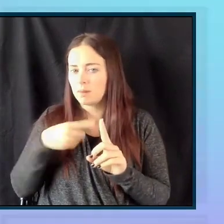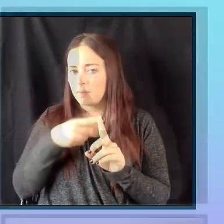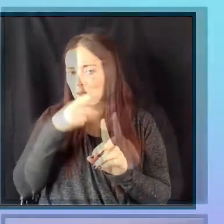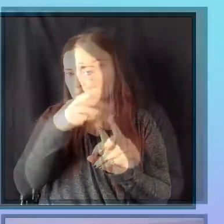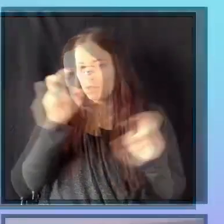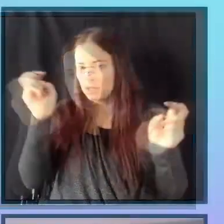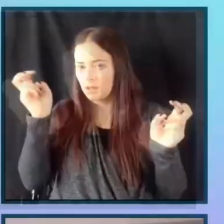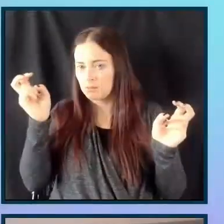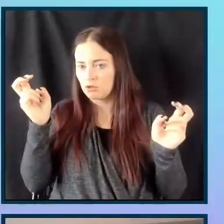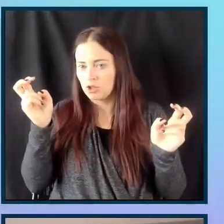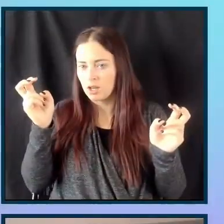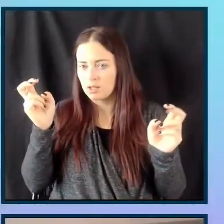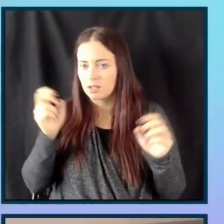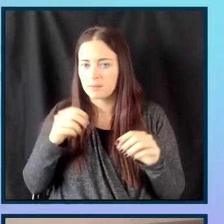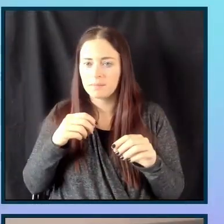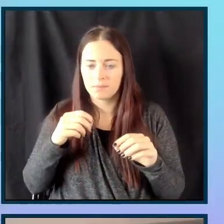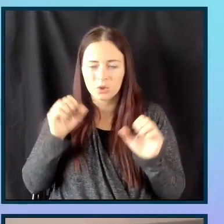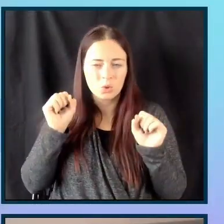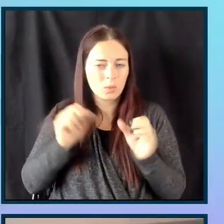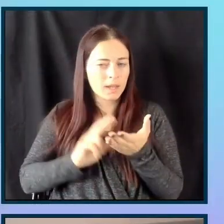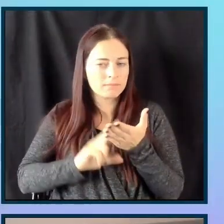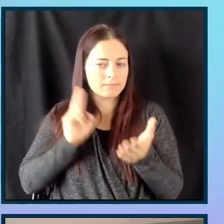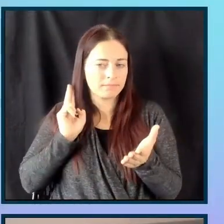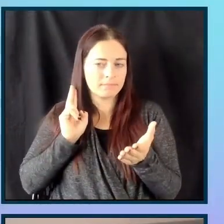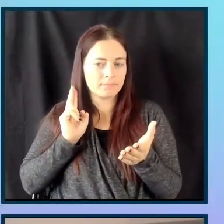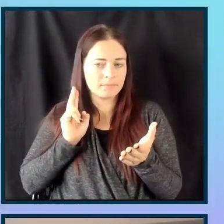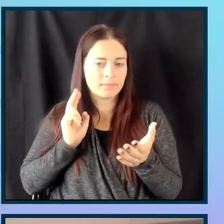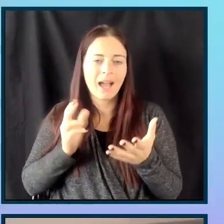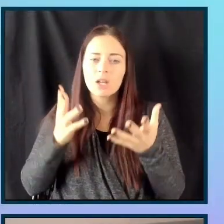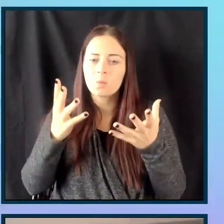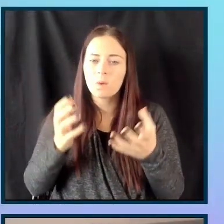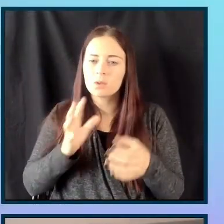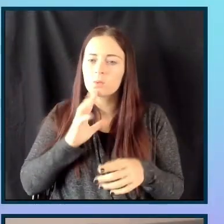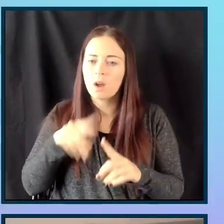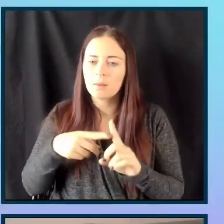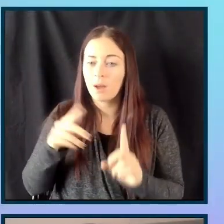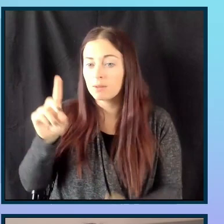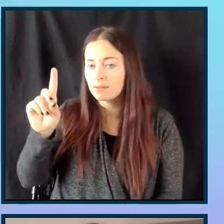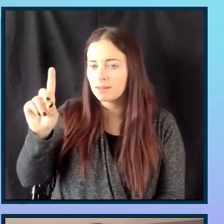I want to touch just briefly on disability and the war on Ukraine.